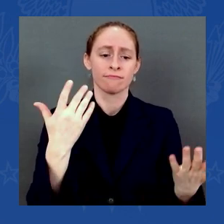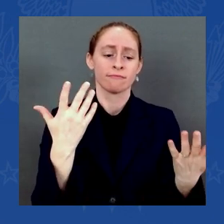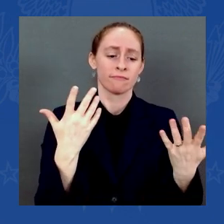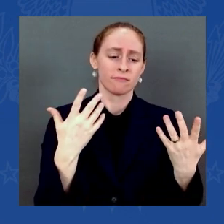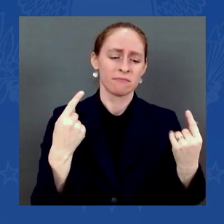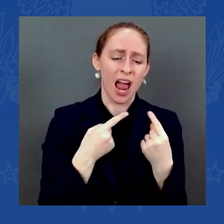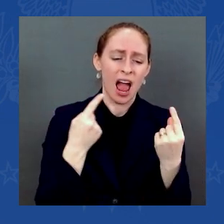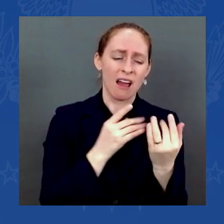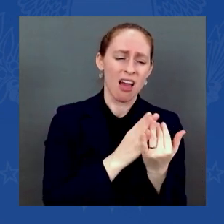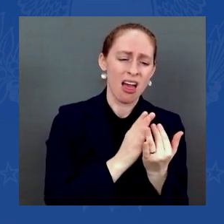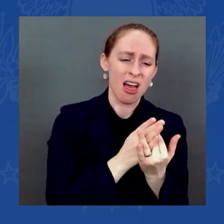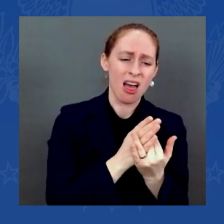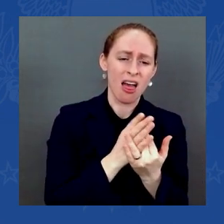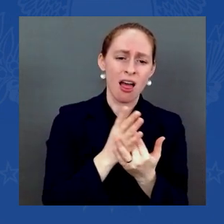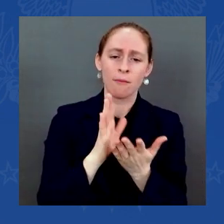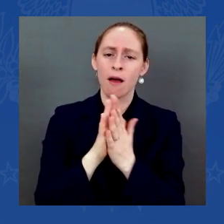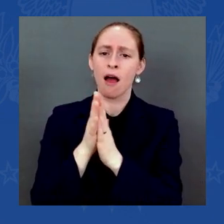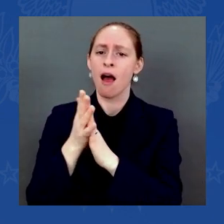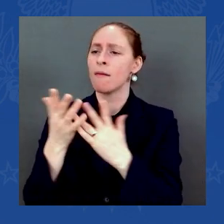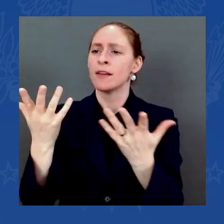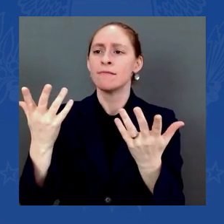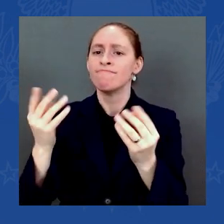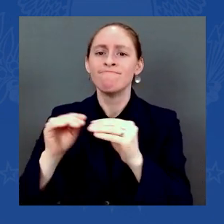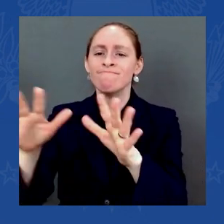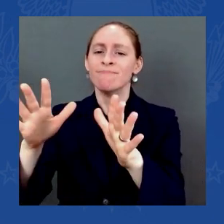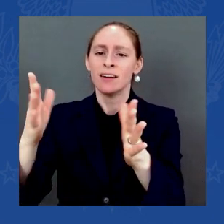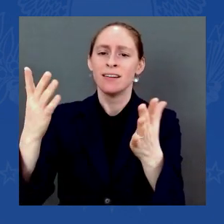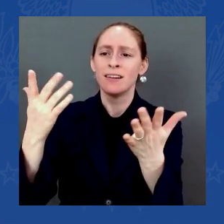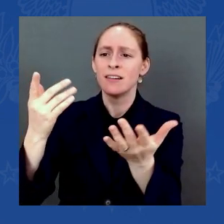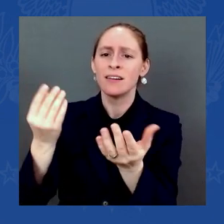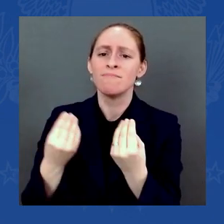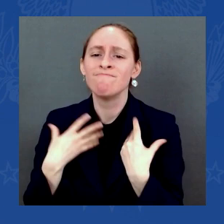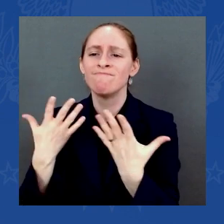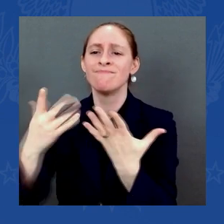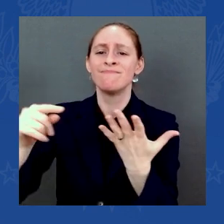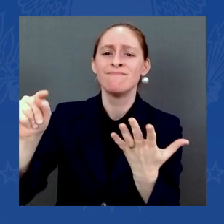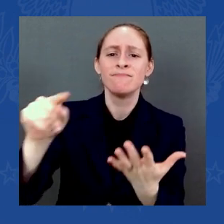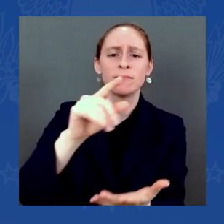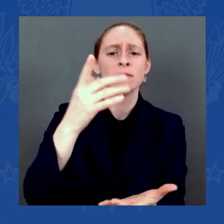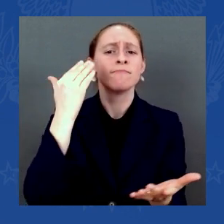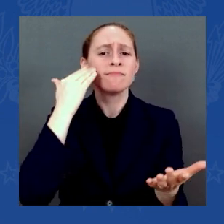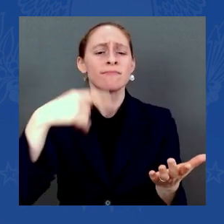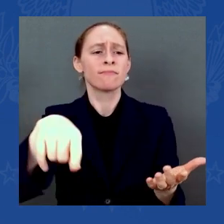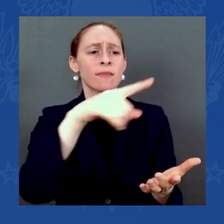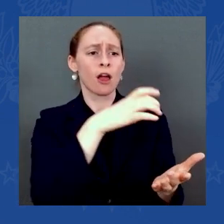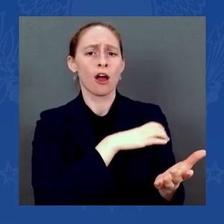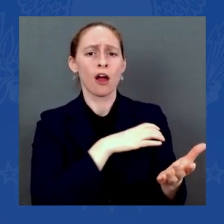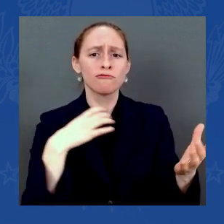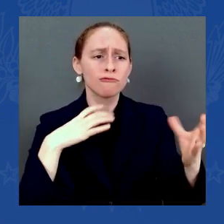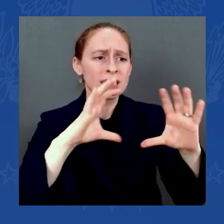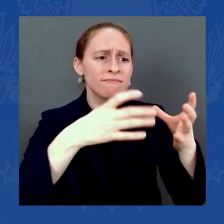Senators Durbin and Duckworth, and Representative Quigley. And they rallied their family and friends and built another campaign